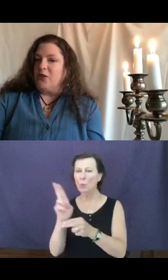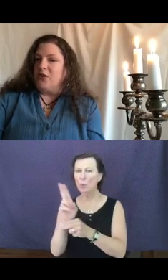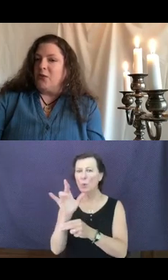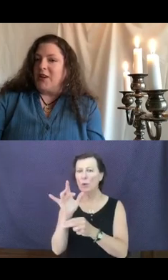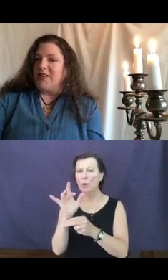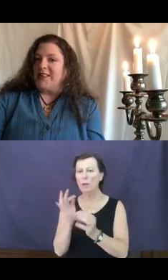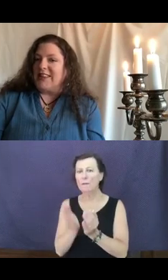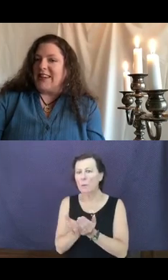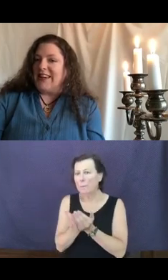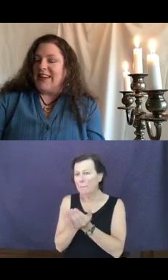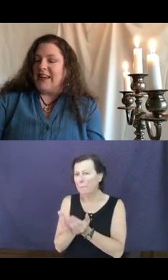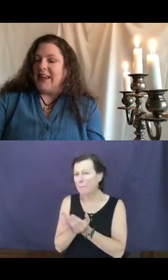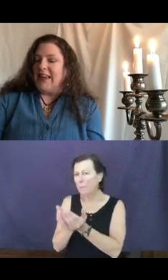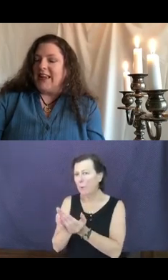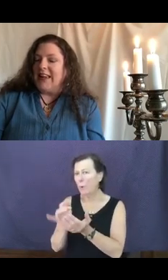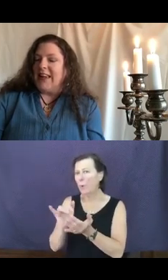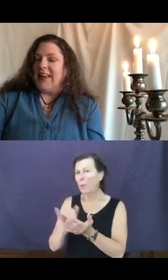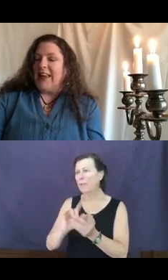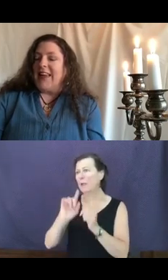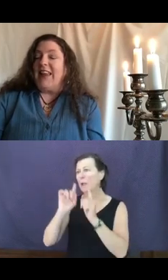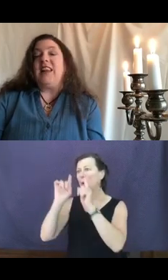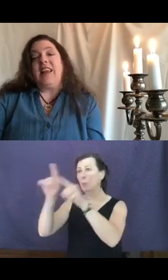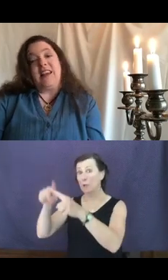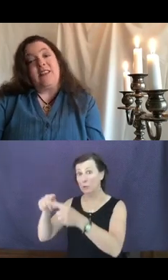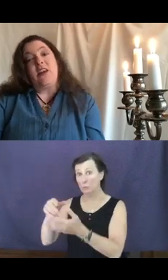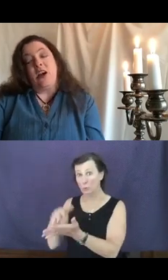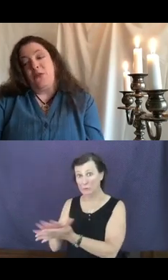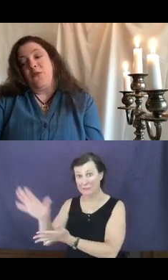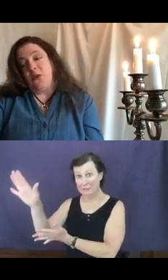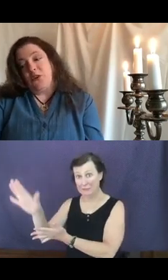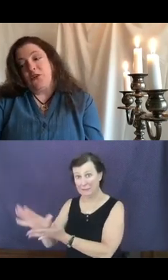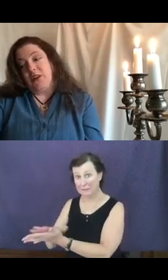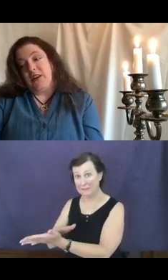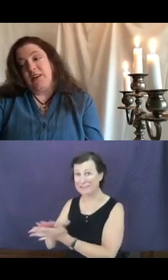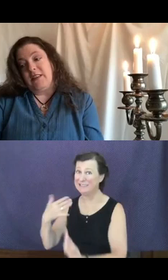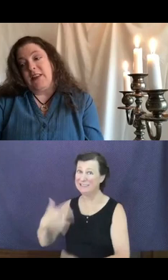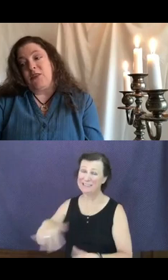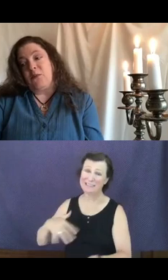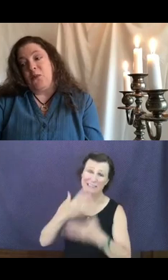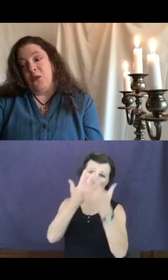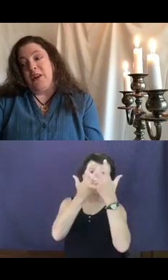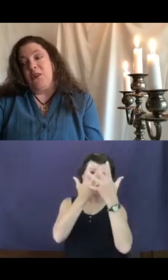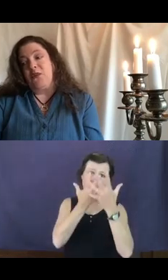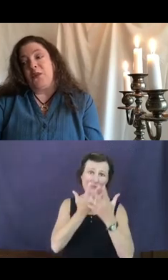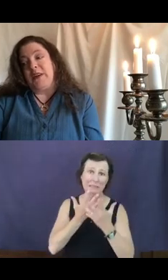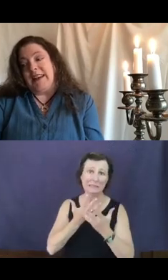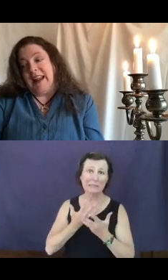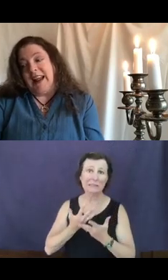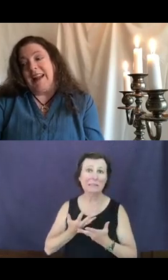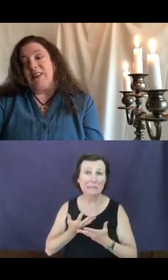that went to sea, it is unfortunate that the moorings were not